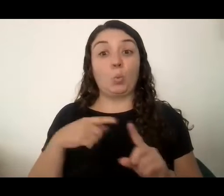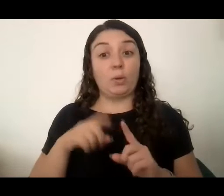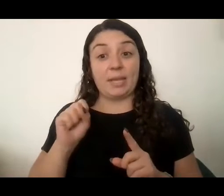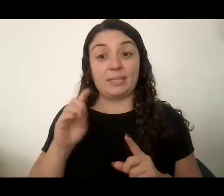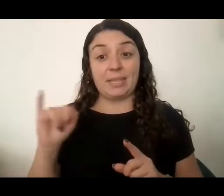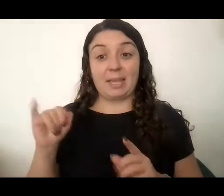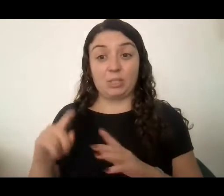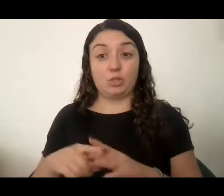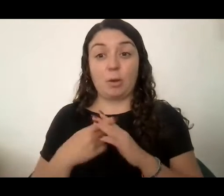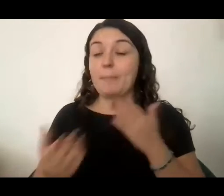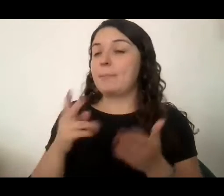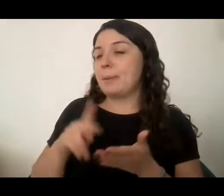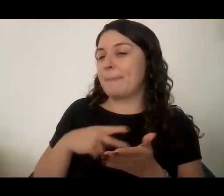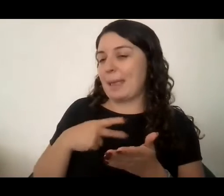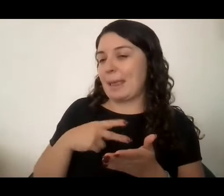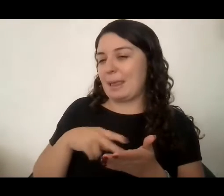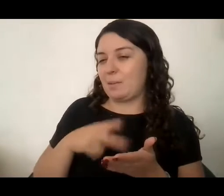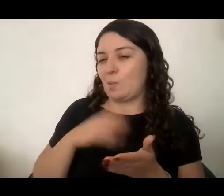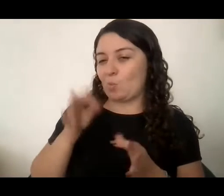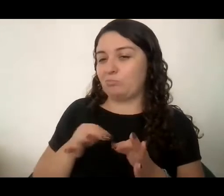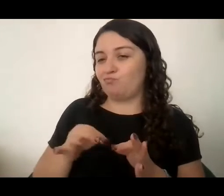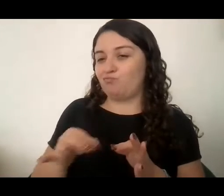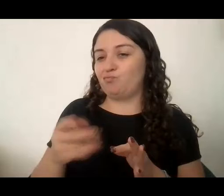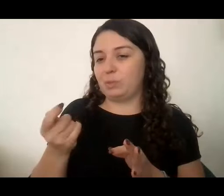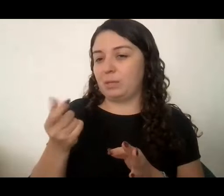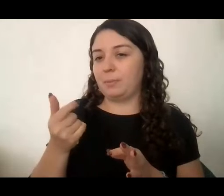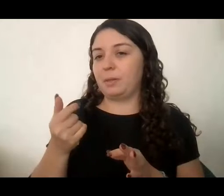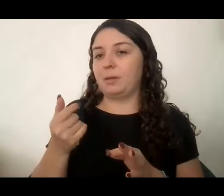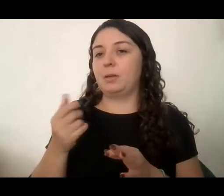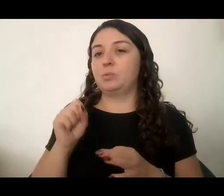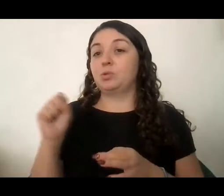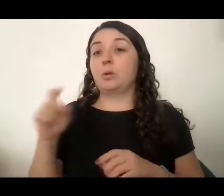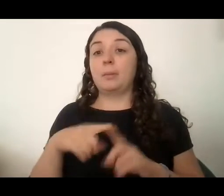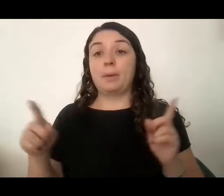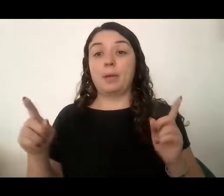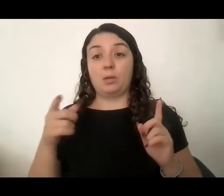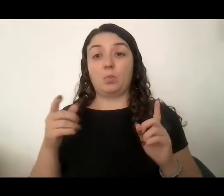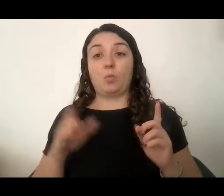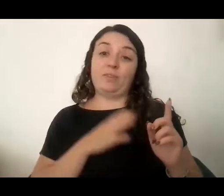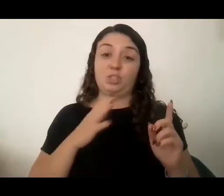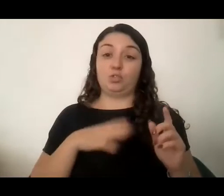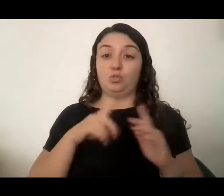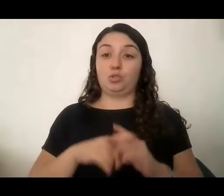payments to start coming from Social Security, but the official start date for an SSDI benefit